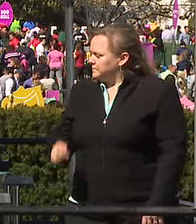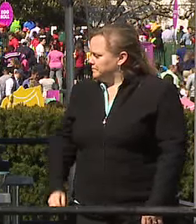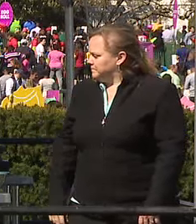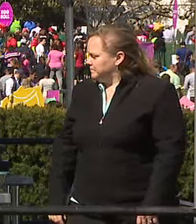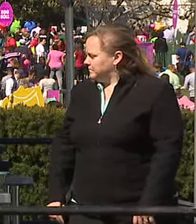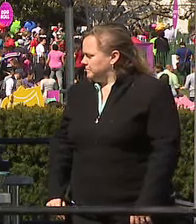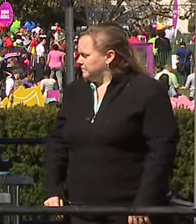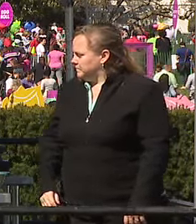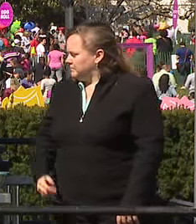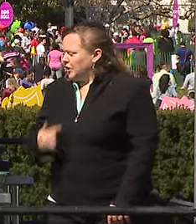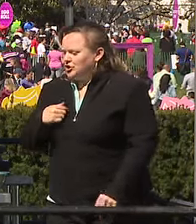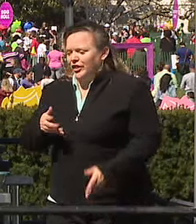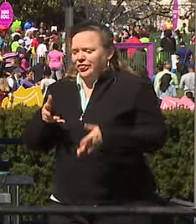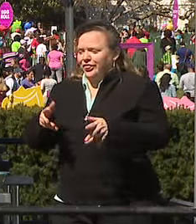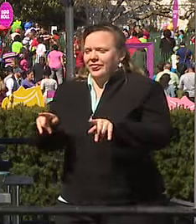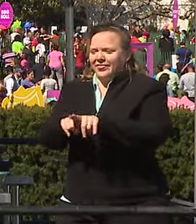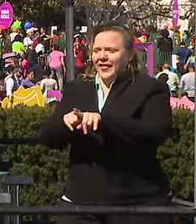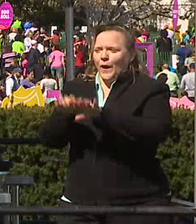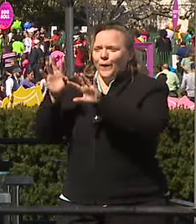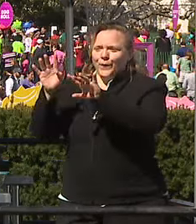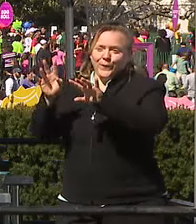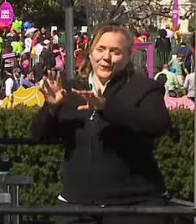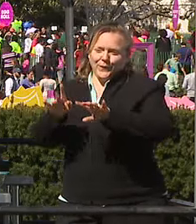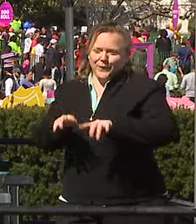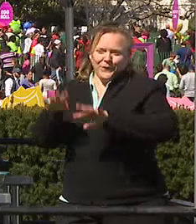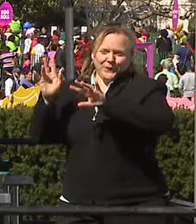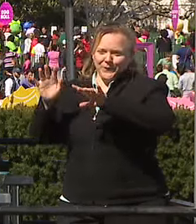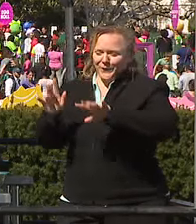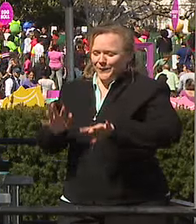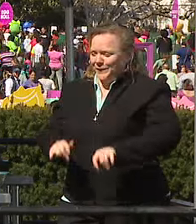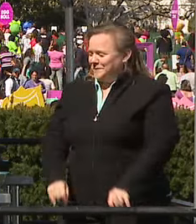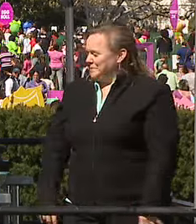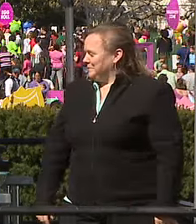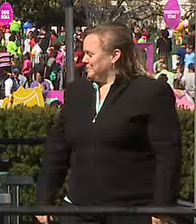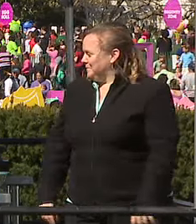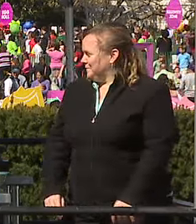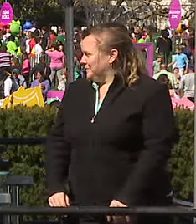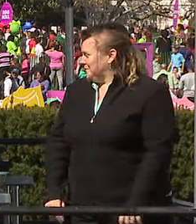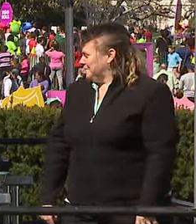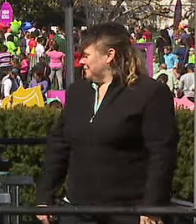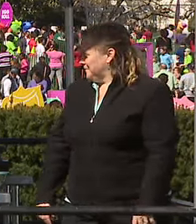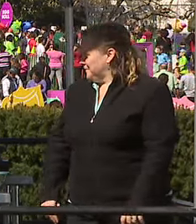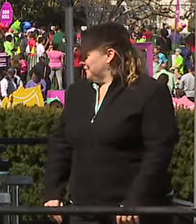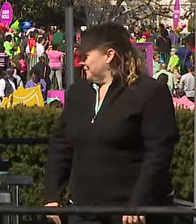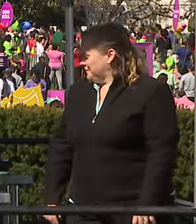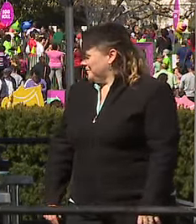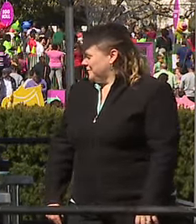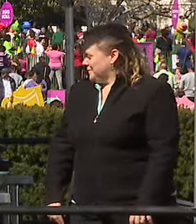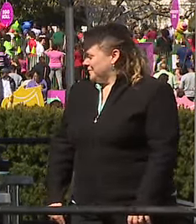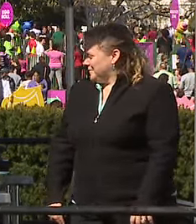I'm just going to let it snow on there, just like that so that .